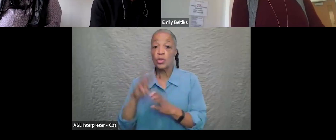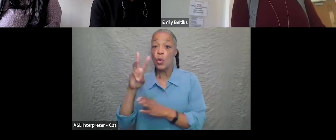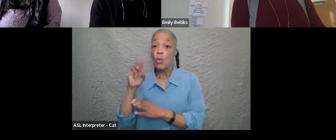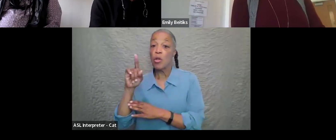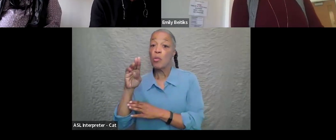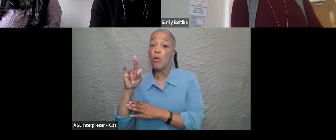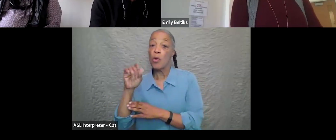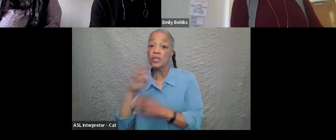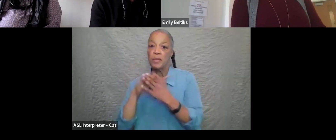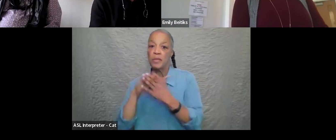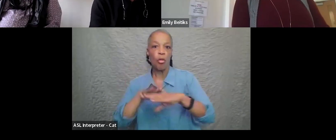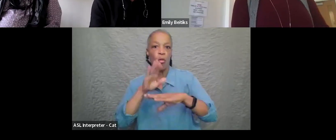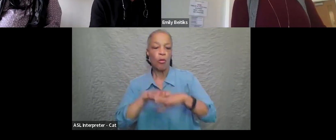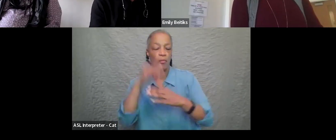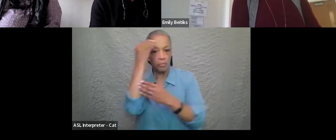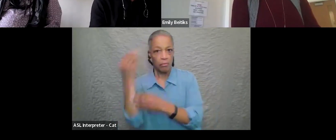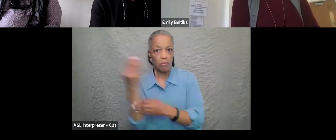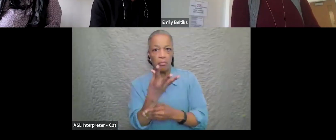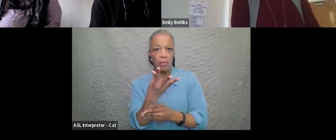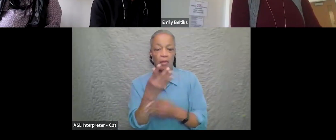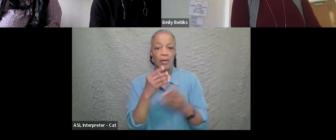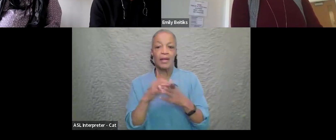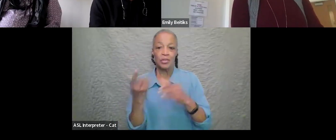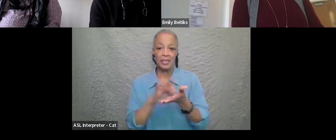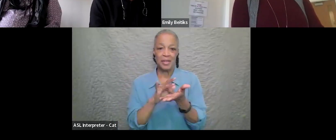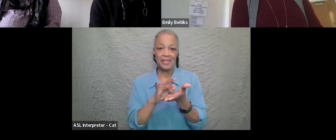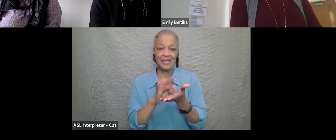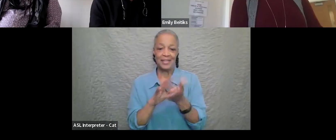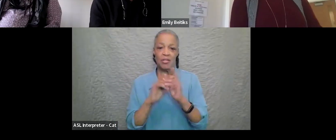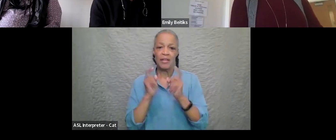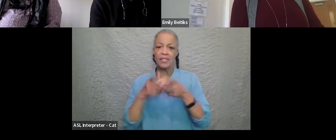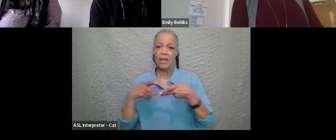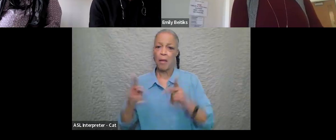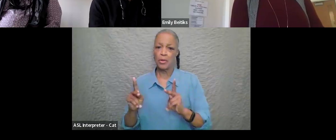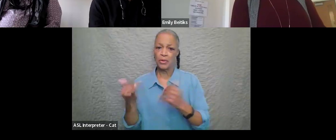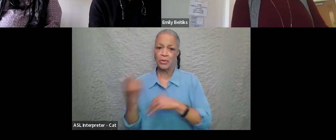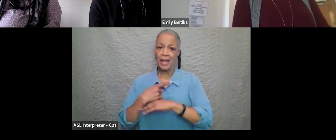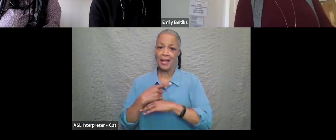Hosting Carl today gives us an opportunity to dive again into the disability connection